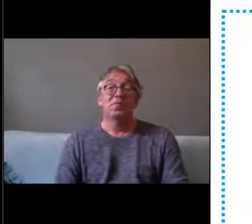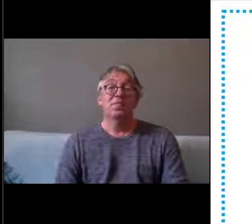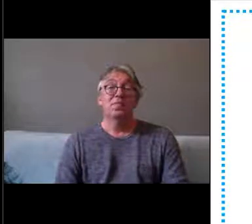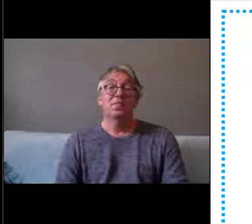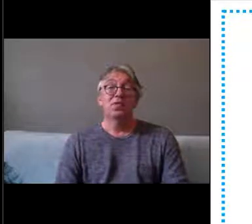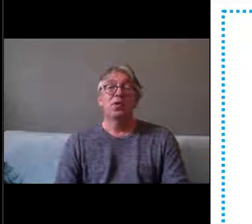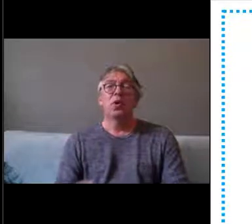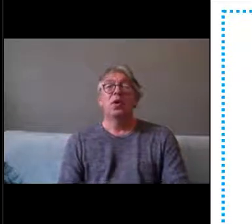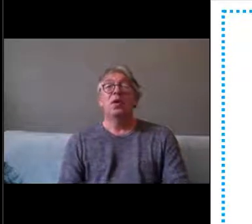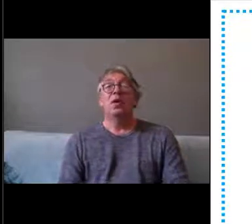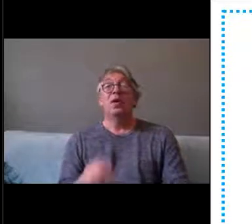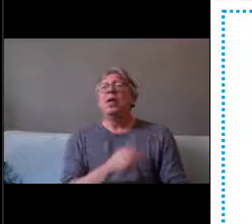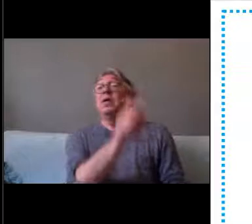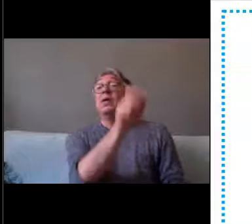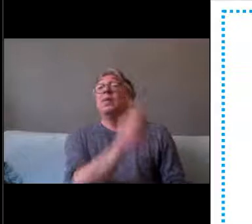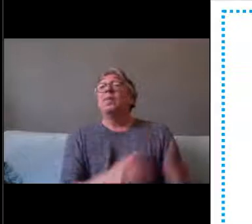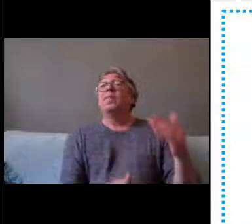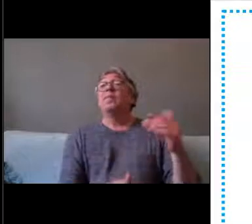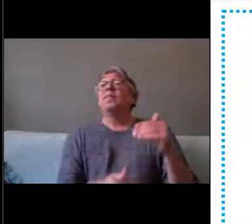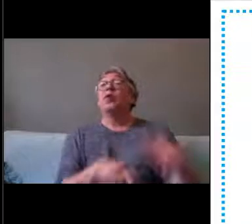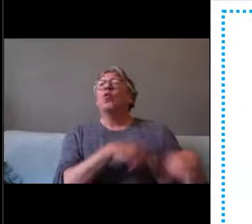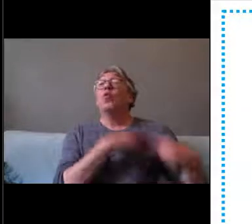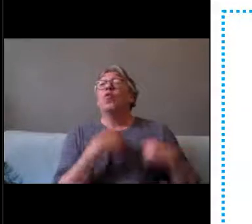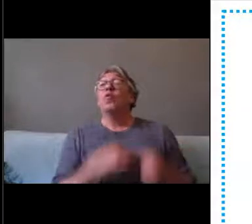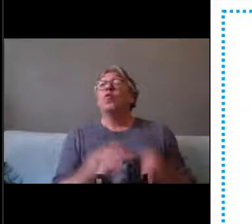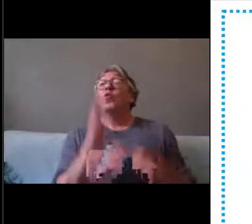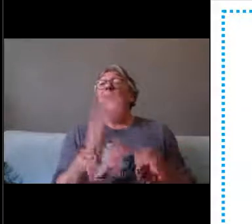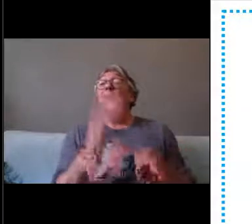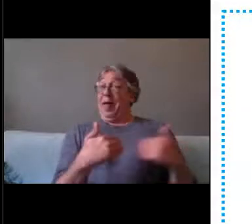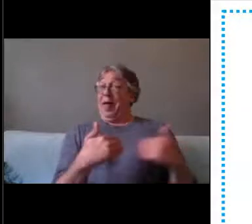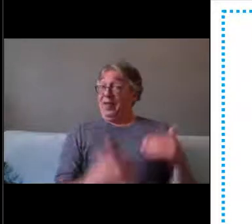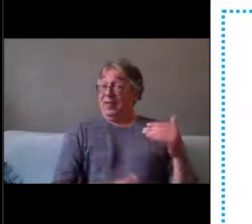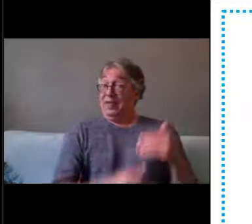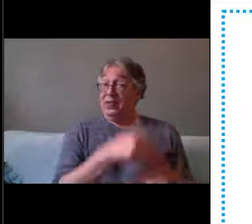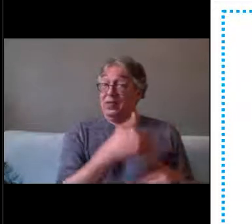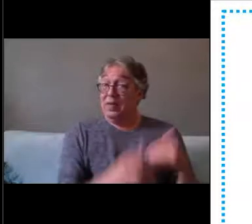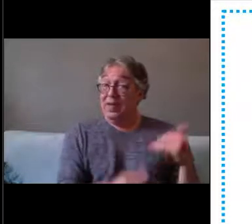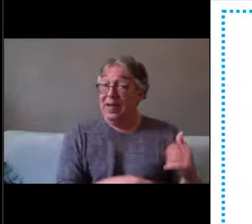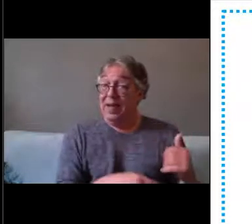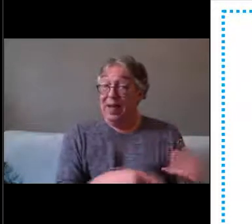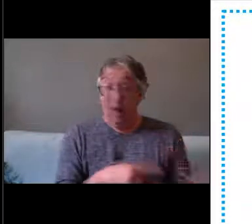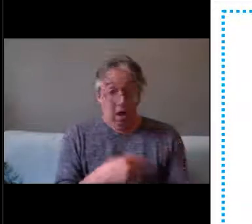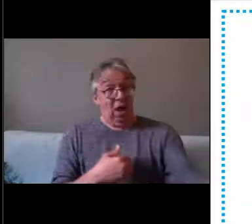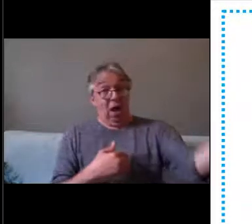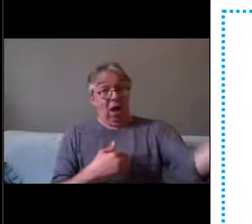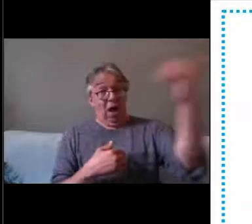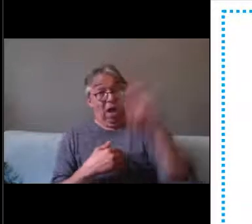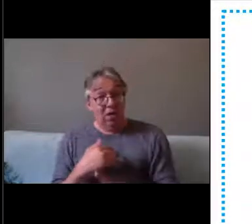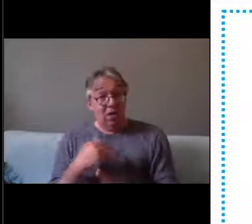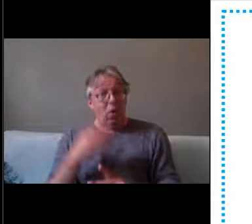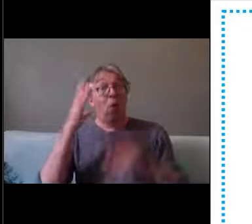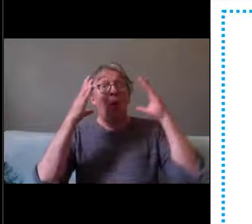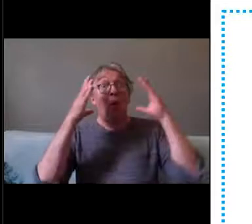with impairment was to find something to do in Germany. Because as they were seen as a risk group,